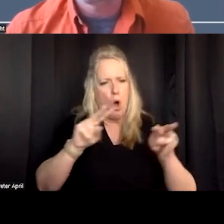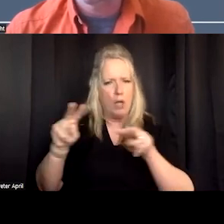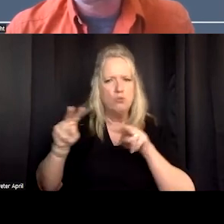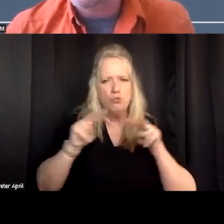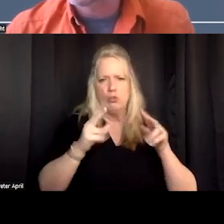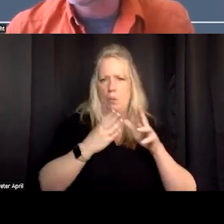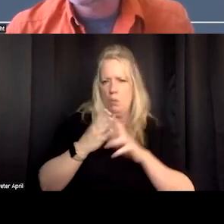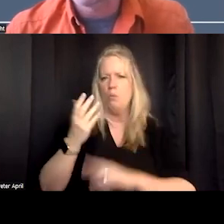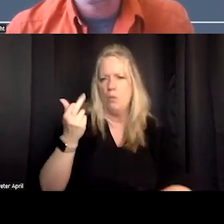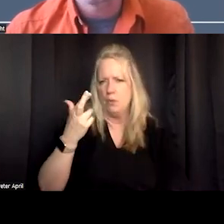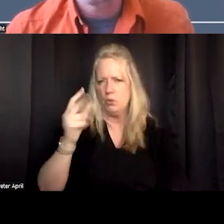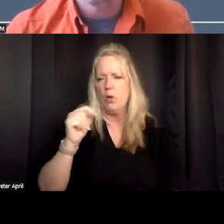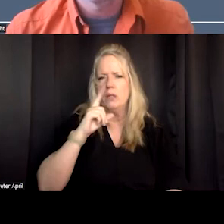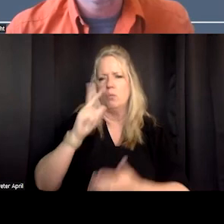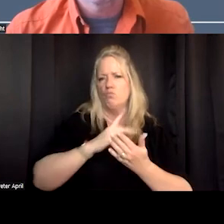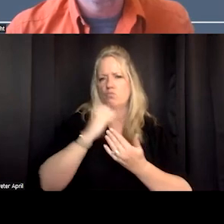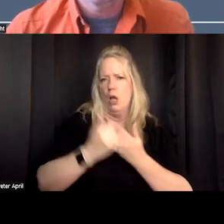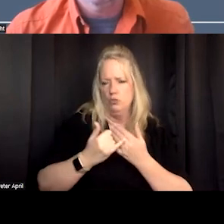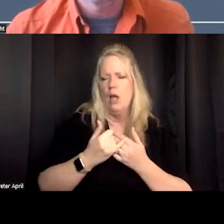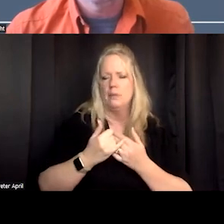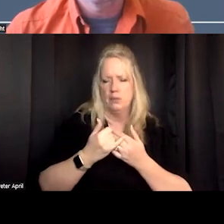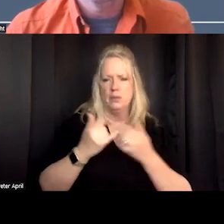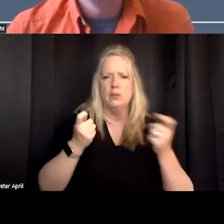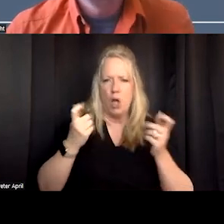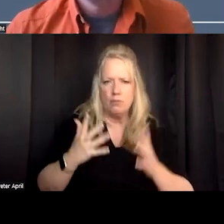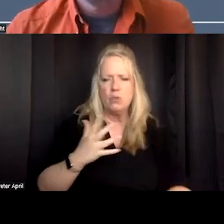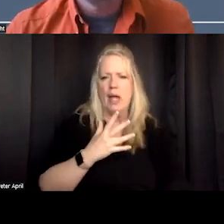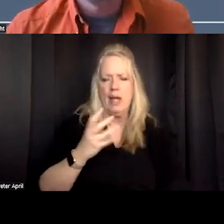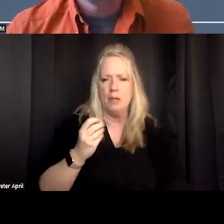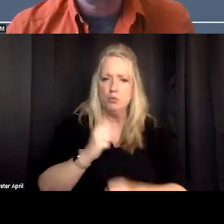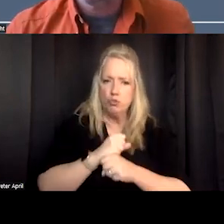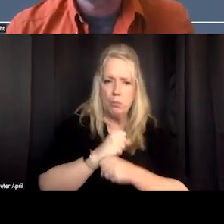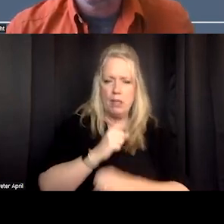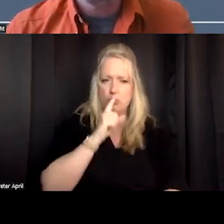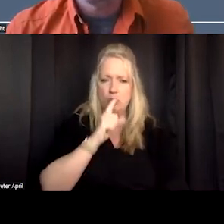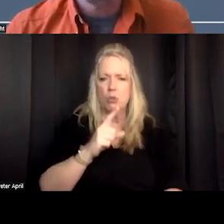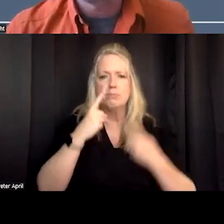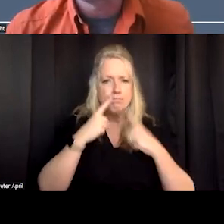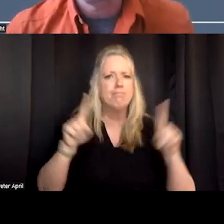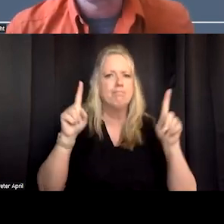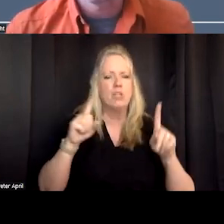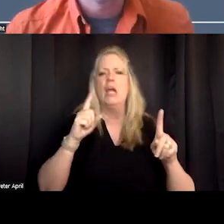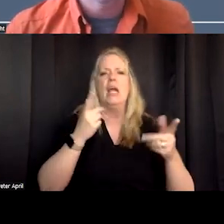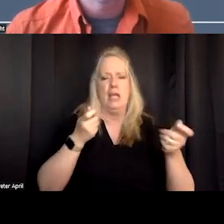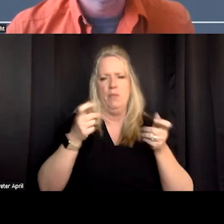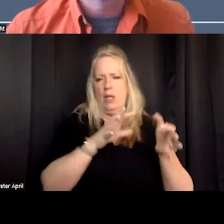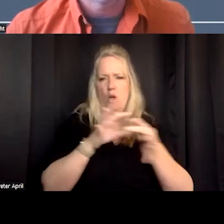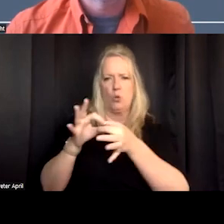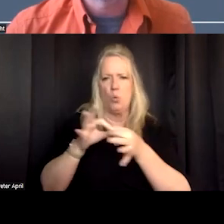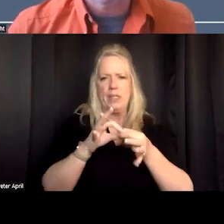PROJECT OFFICERS TO MAKE SURE THOSE ARE ACHIEVED AND, WORKING IN COORDINATION WITH THOSE, TRIBES.